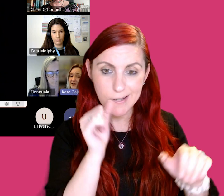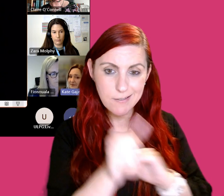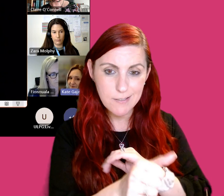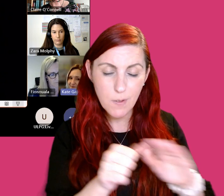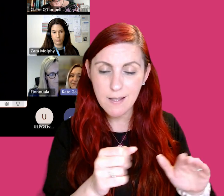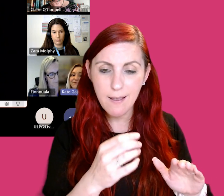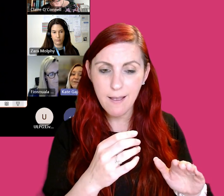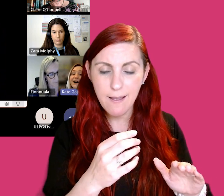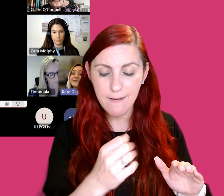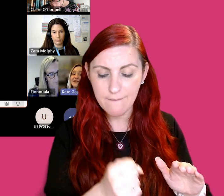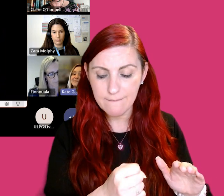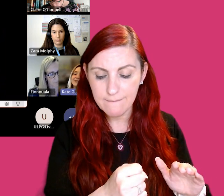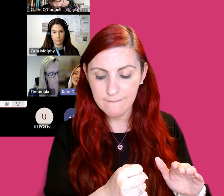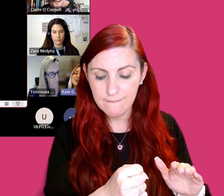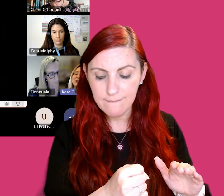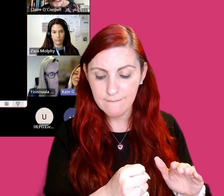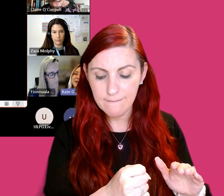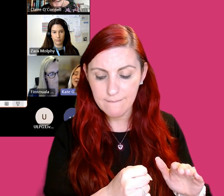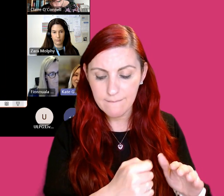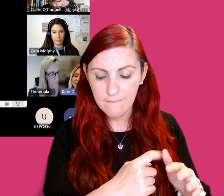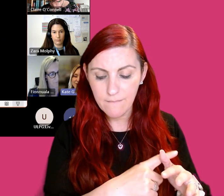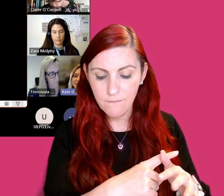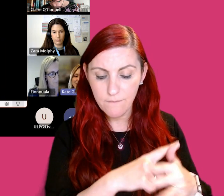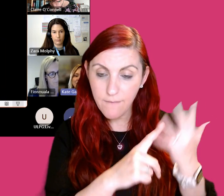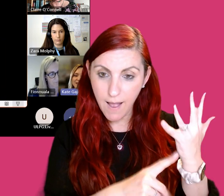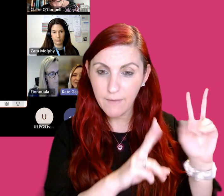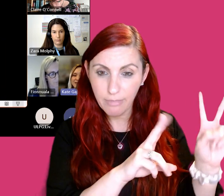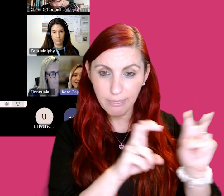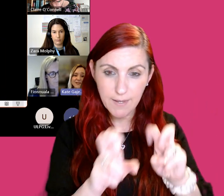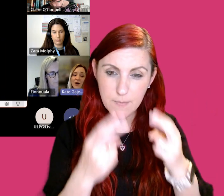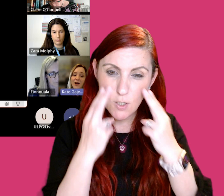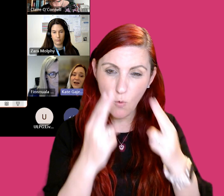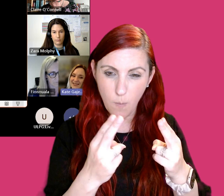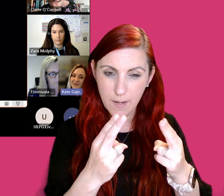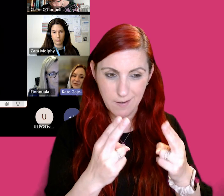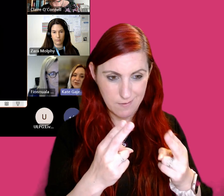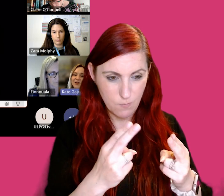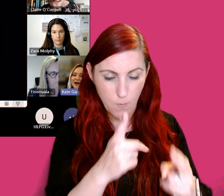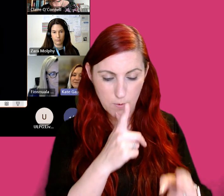there are five teams that usually appeared when it comes to type 1 diabetes so glycemic contr